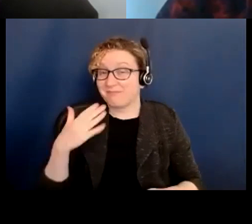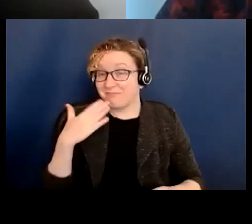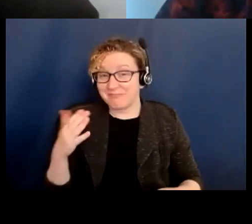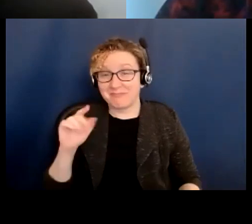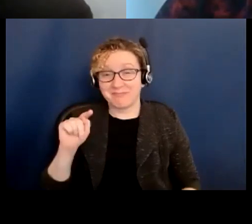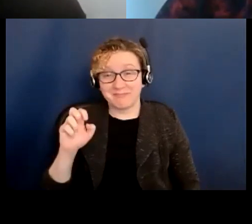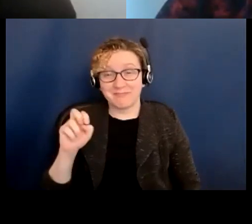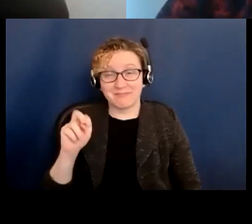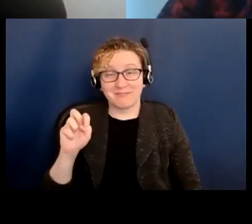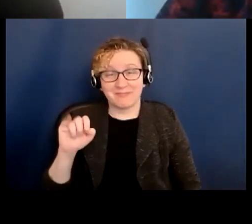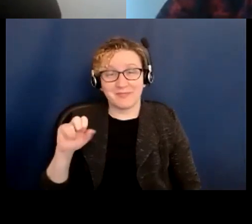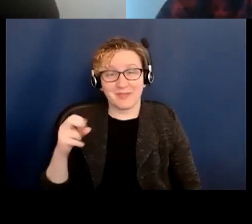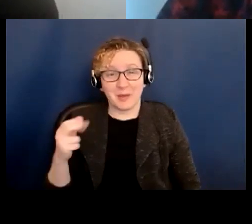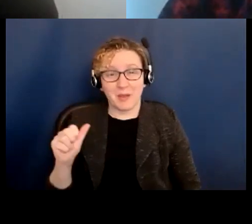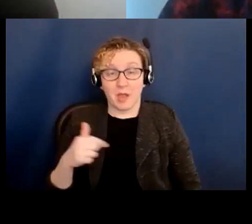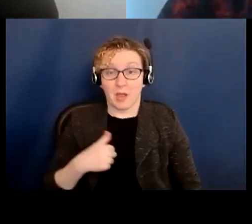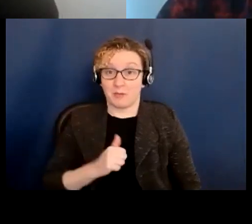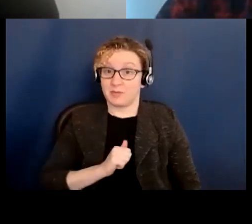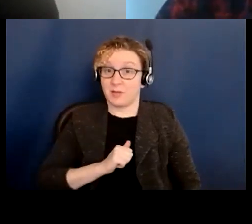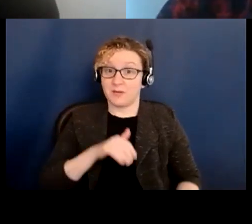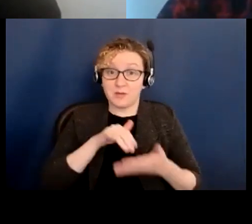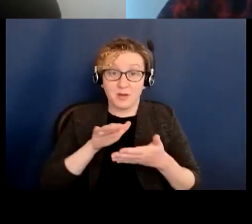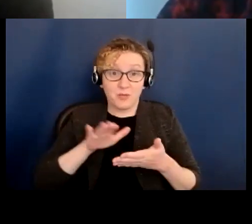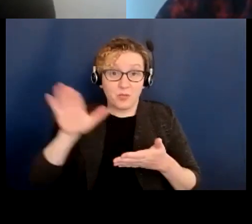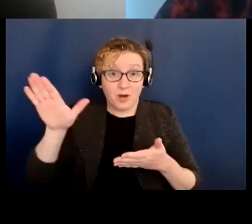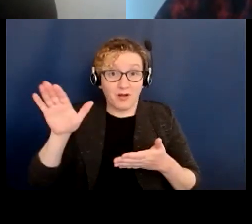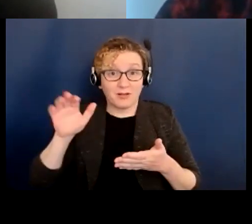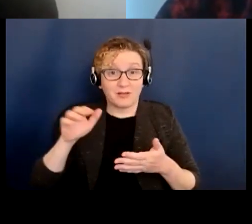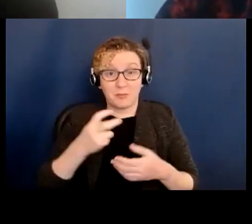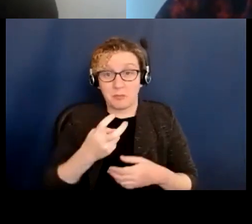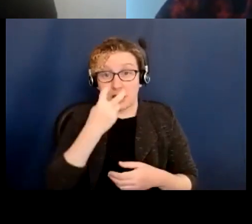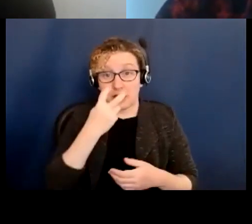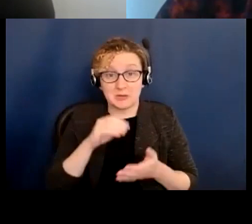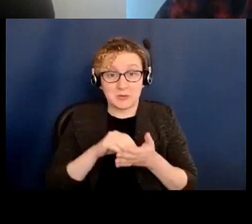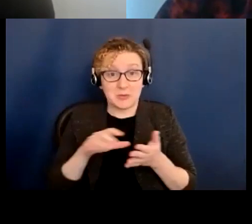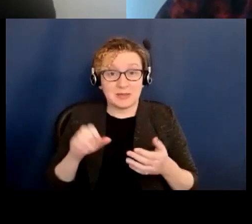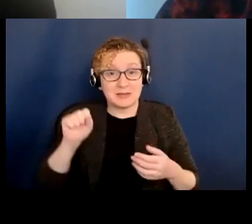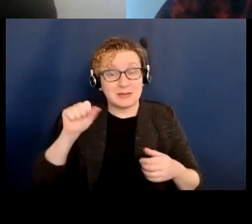I would say that I studied abroad as a blind student in South America, and I definitely